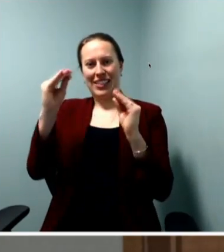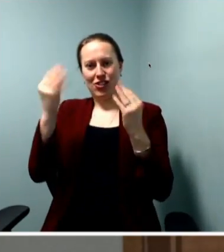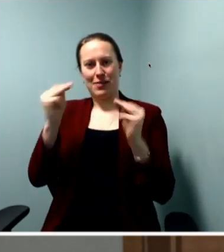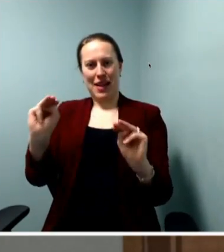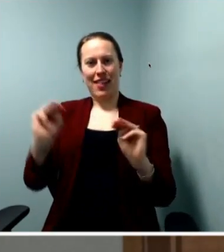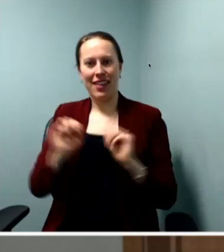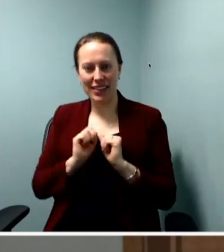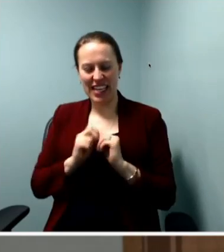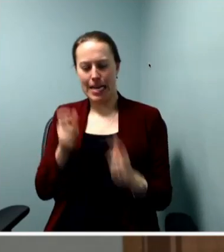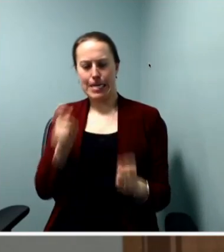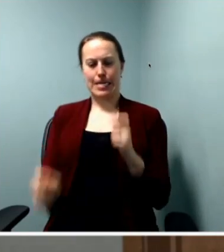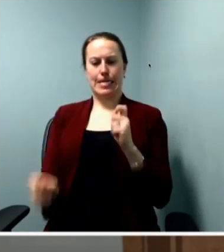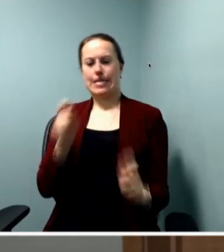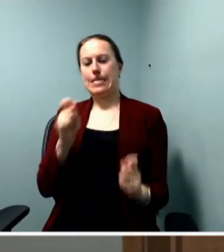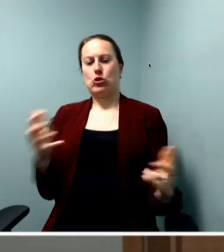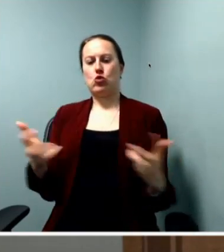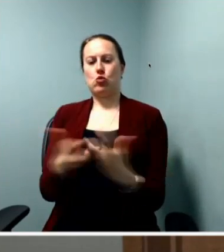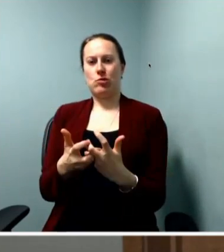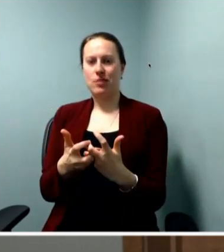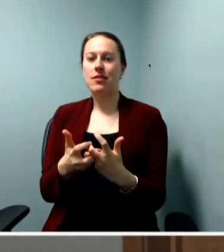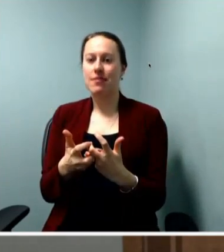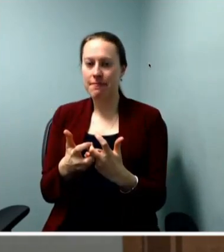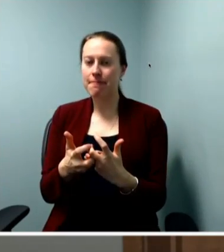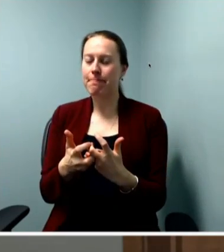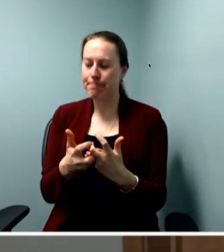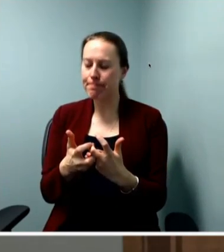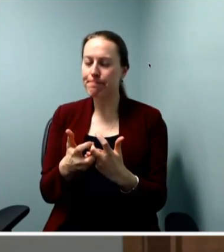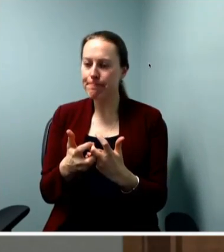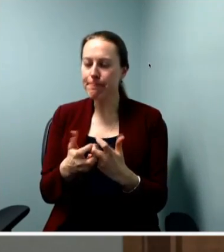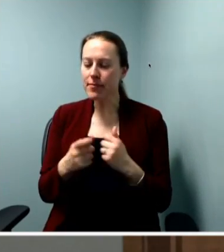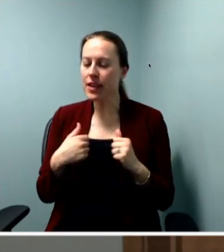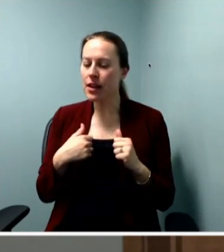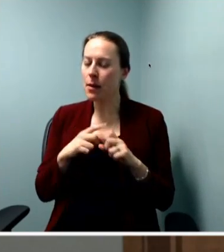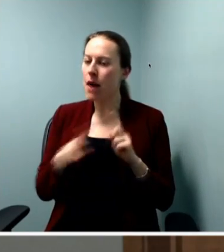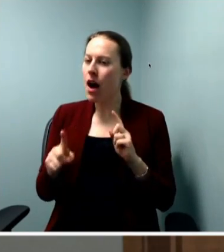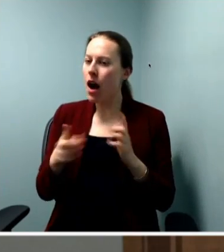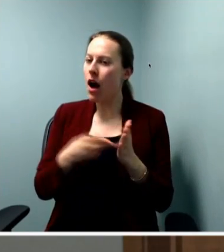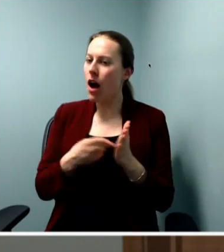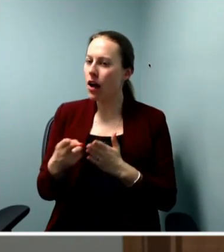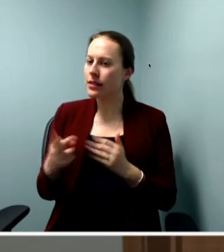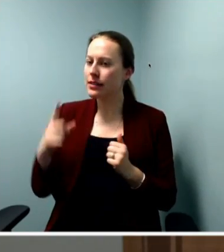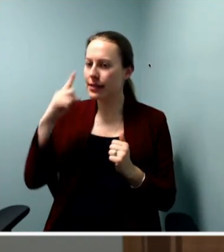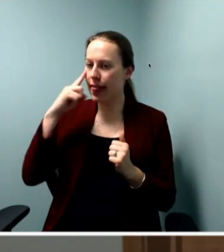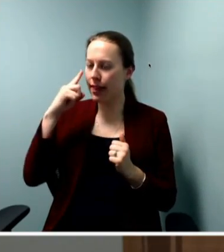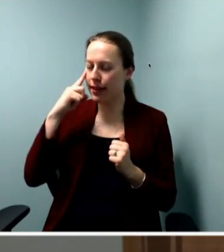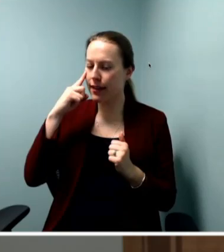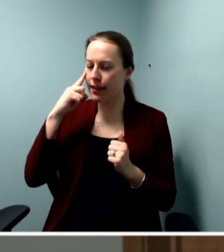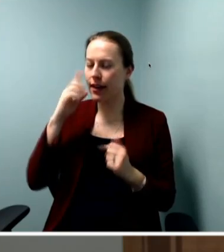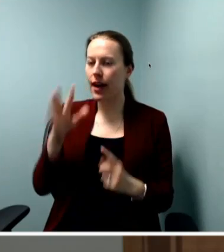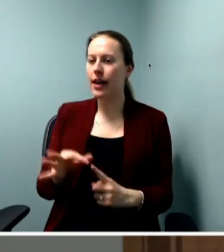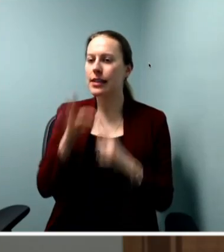But I do think that, especially with dance,